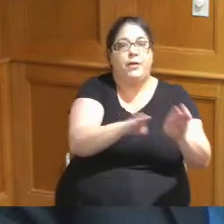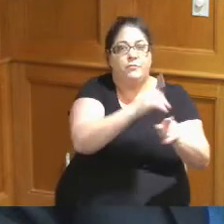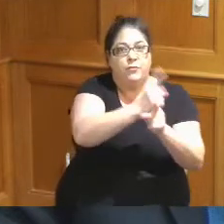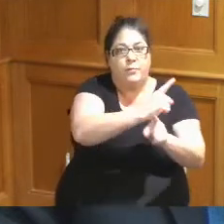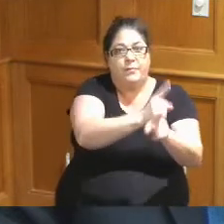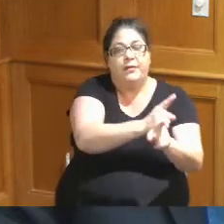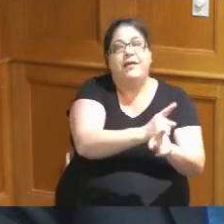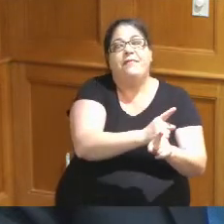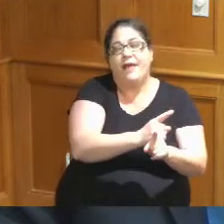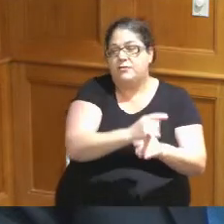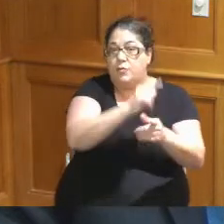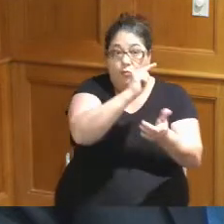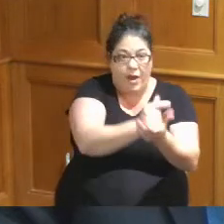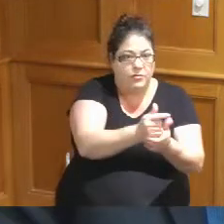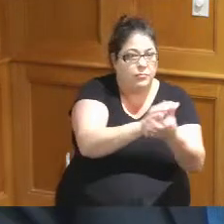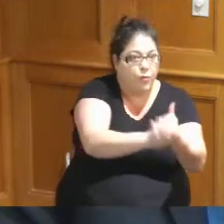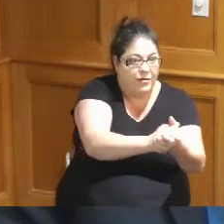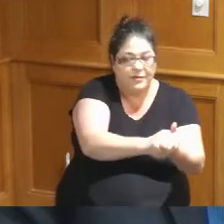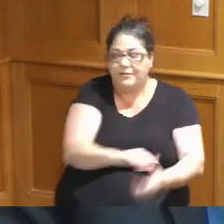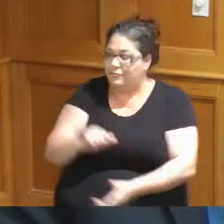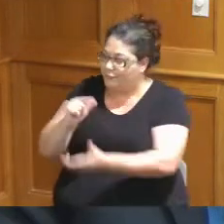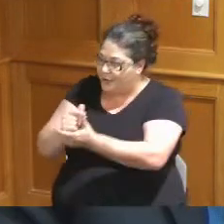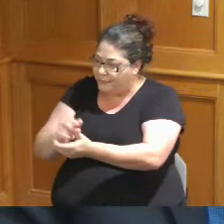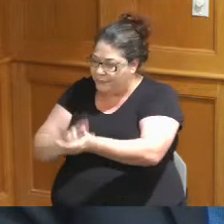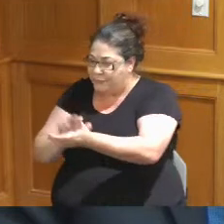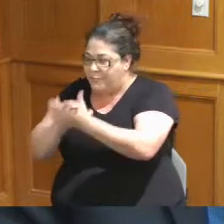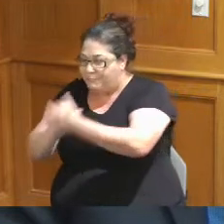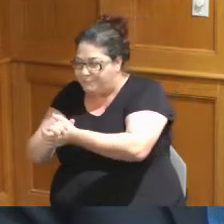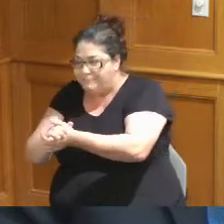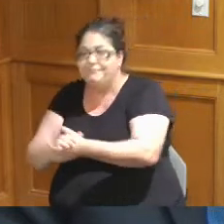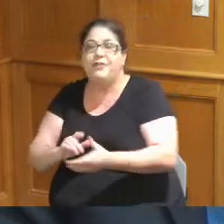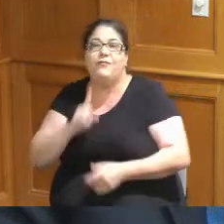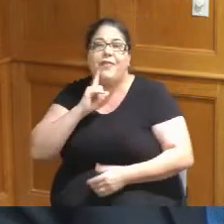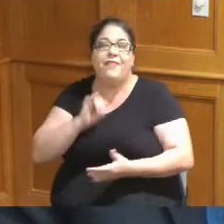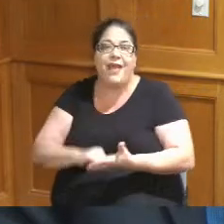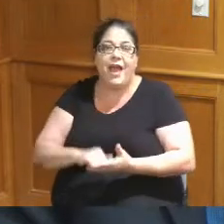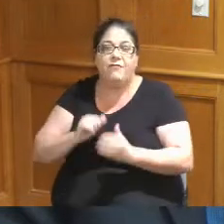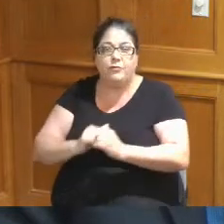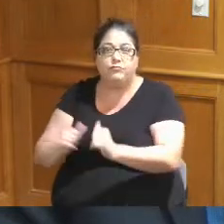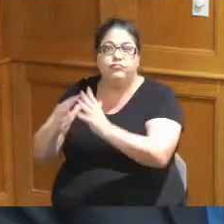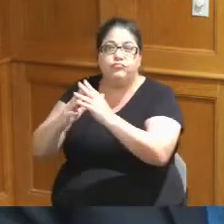to all those graduates and congratulations to the Urban League for standing up that program Spectrum